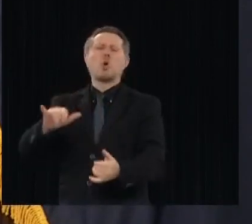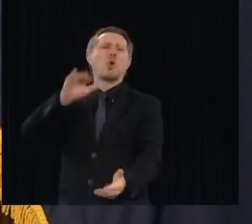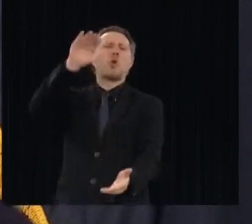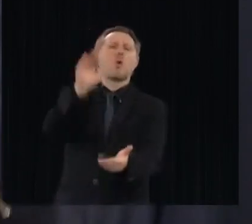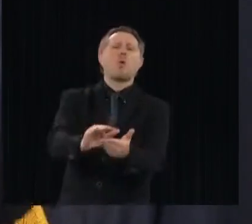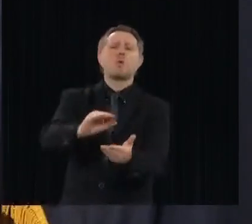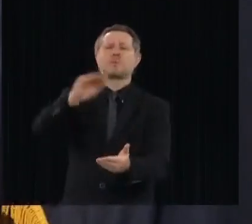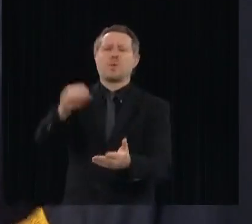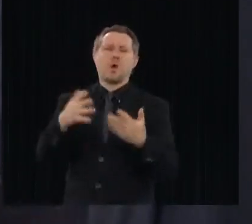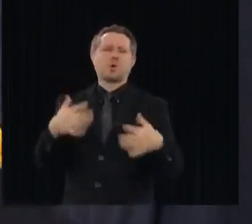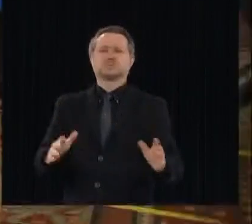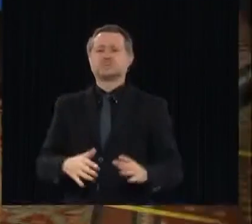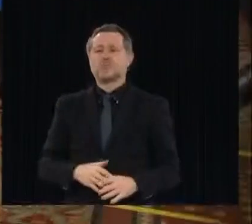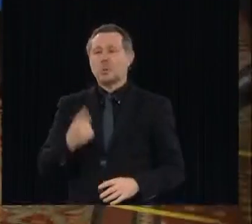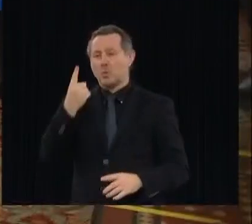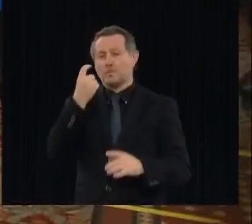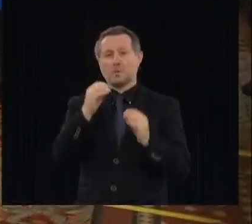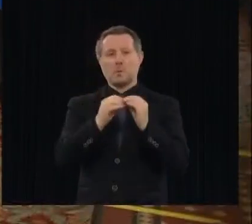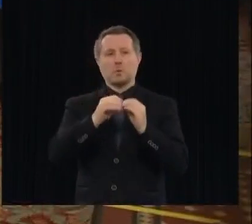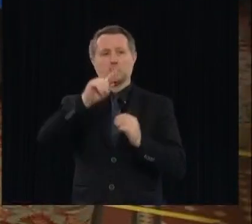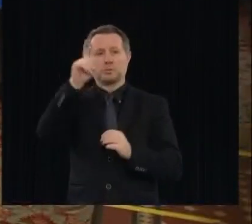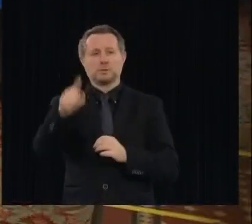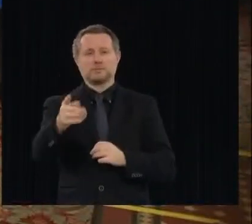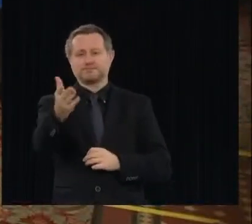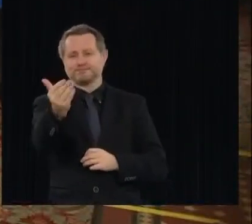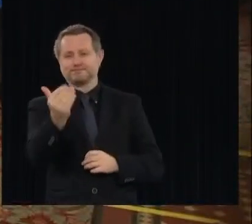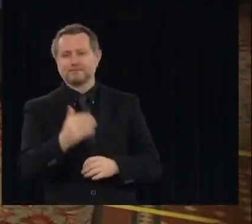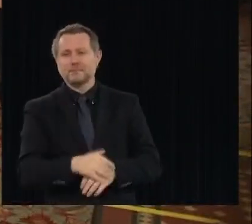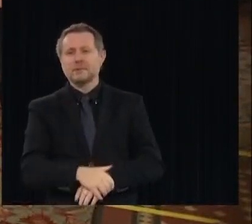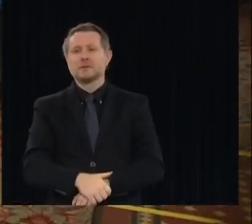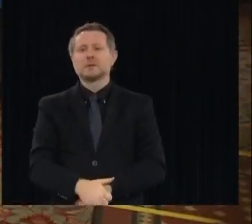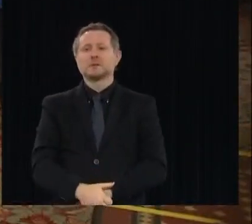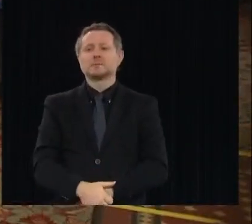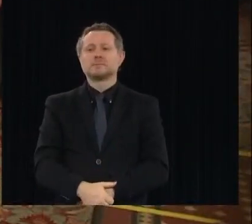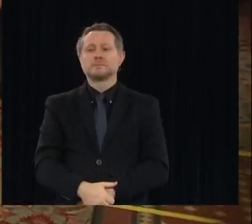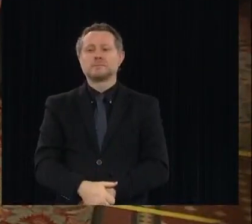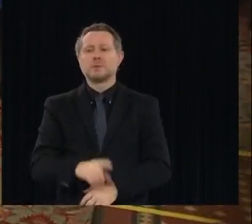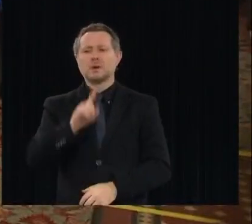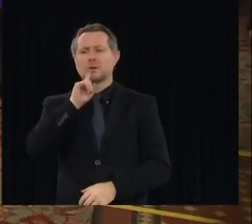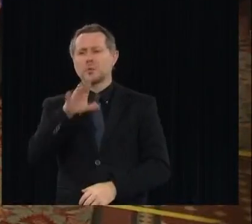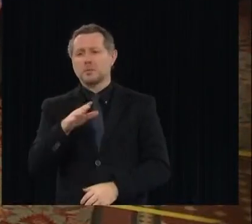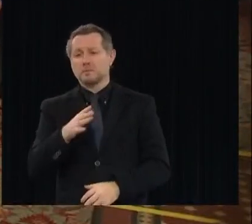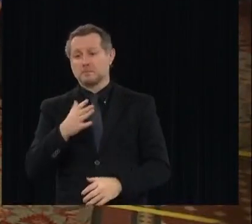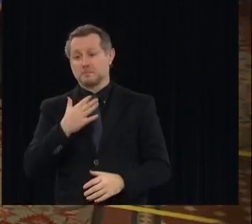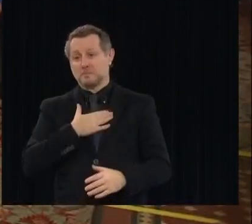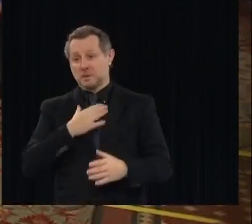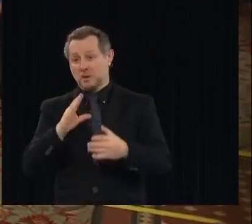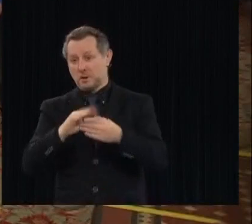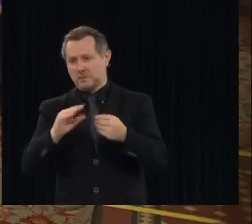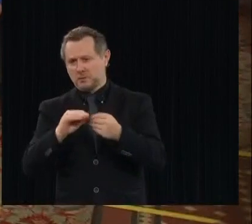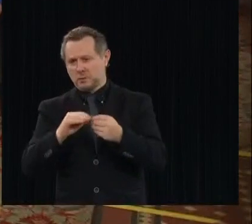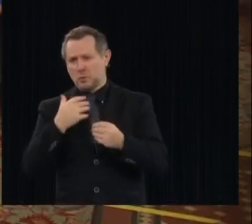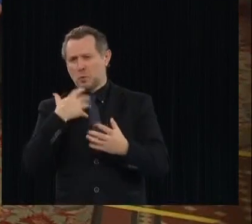PERCENTAGE. THE CORRECTION OFFICERS TEST WAY BELOW THE GENERAL PUBLIC.